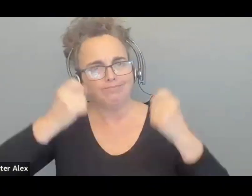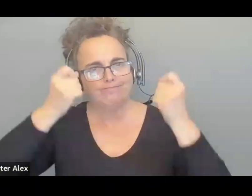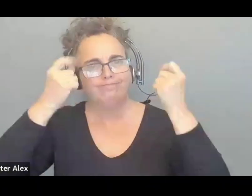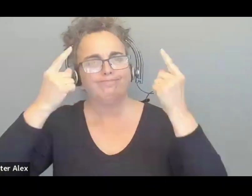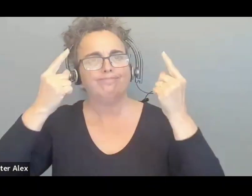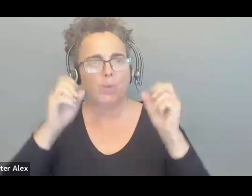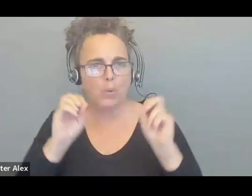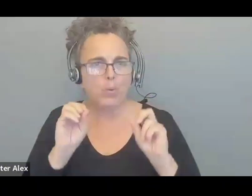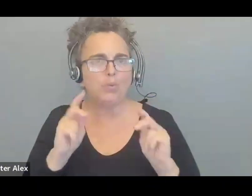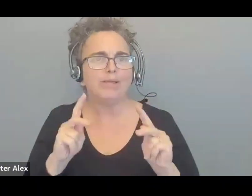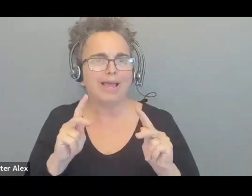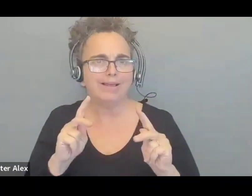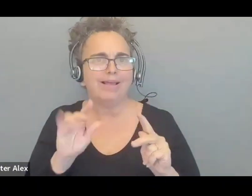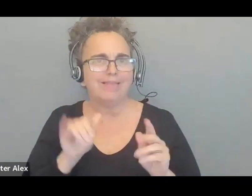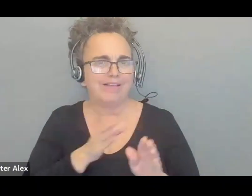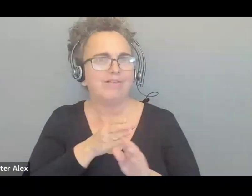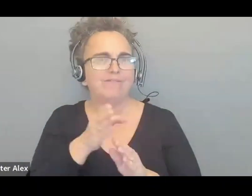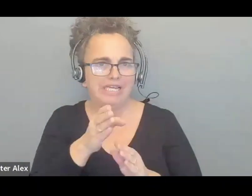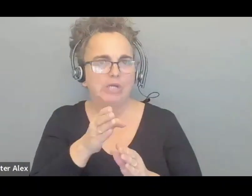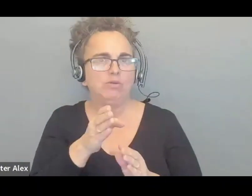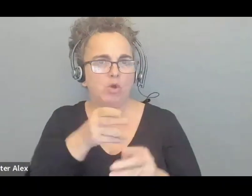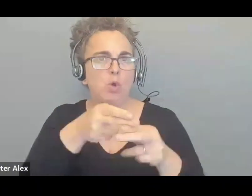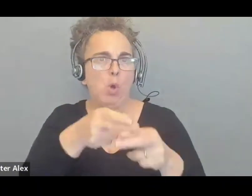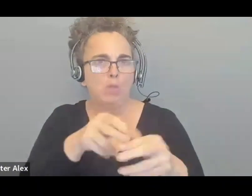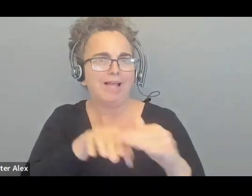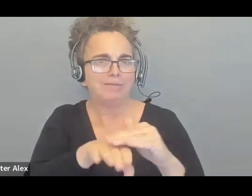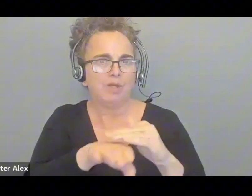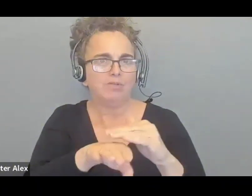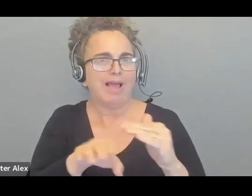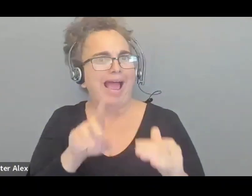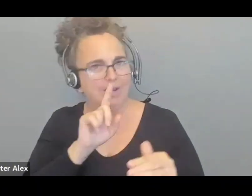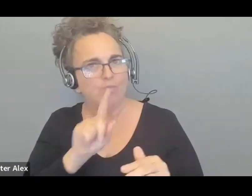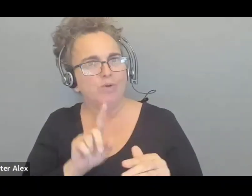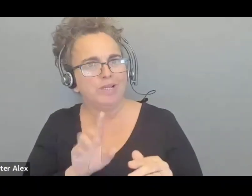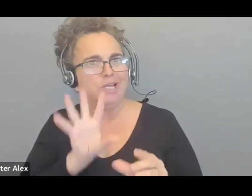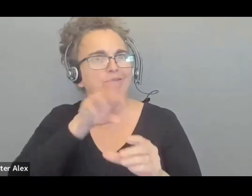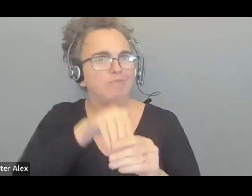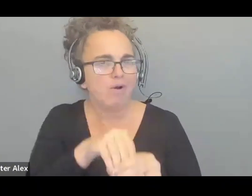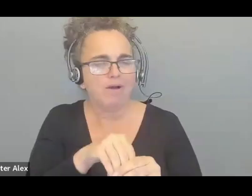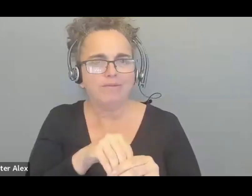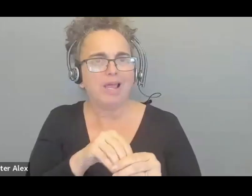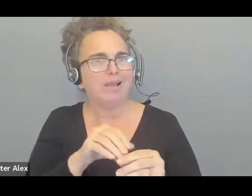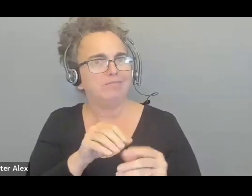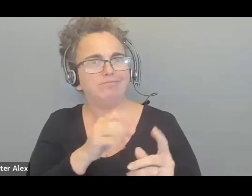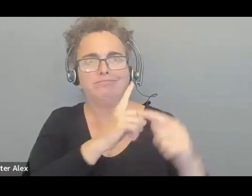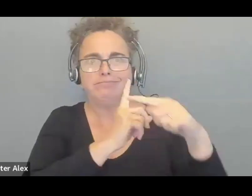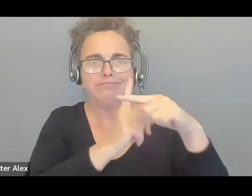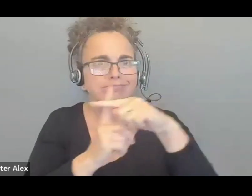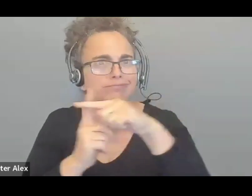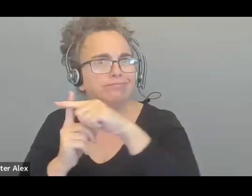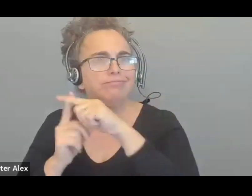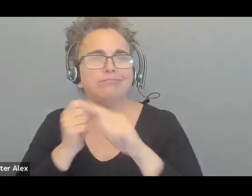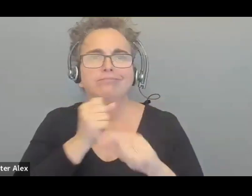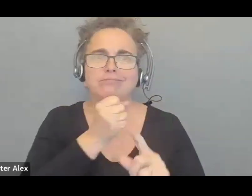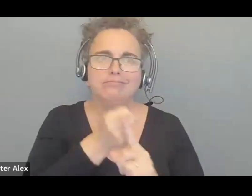there is a field called accessibility, which I can actually go make a difference. And you know, I wanna be, you know, the accessibility person in my title